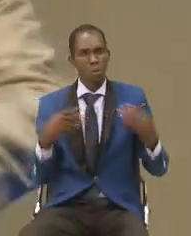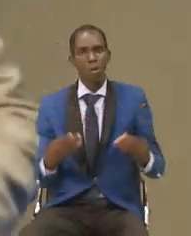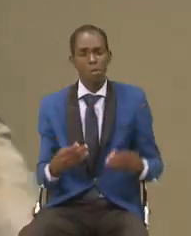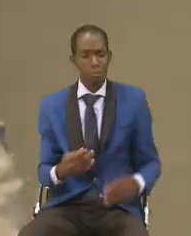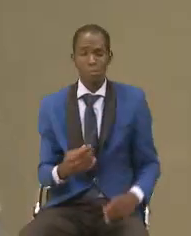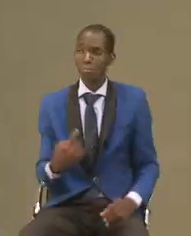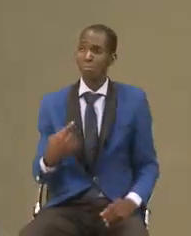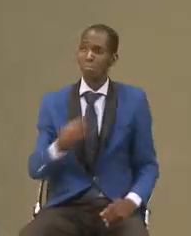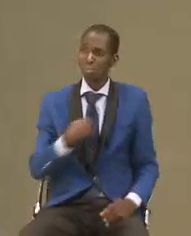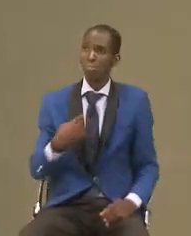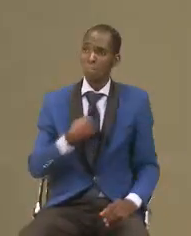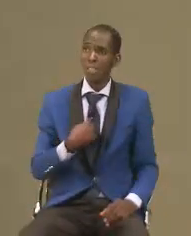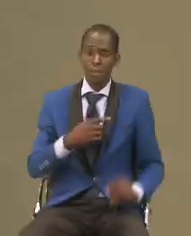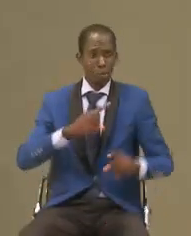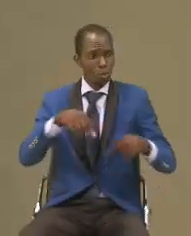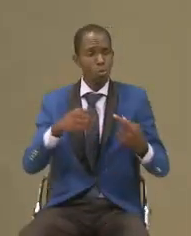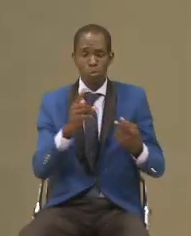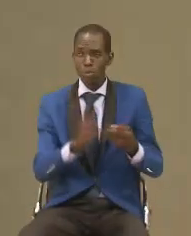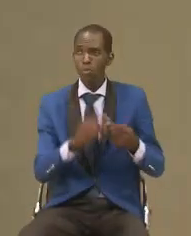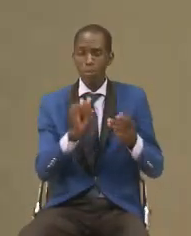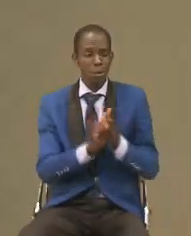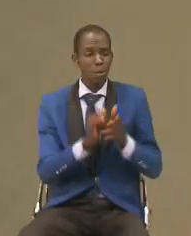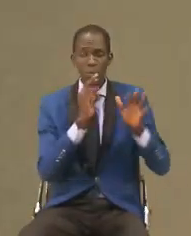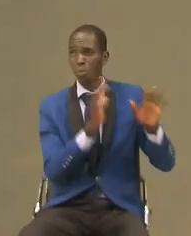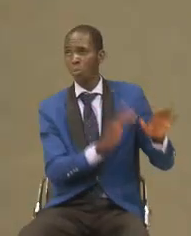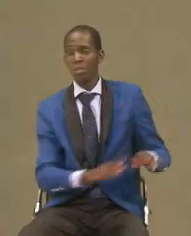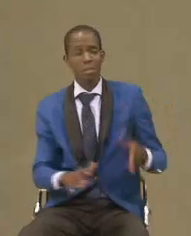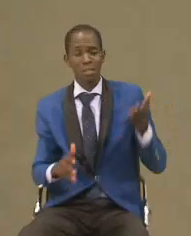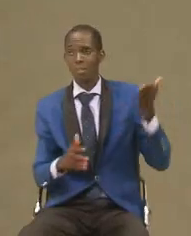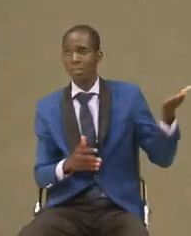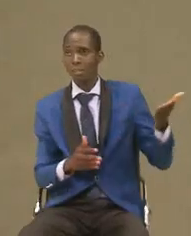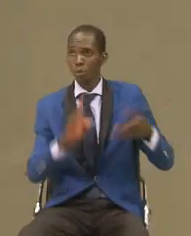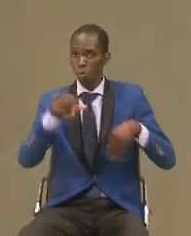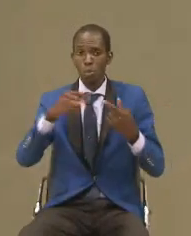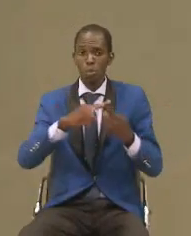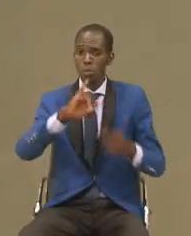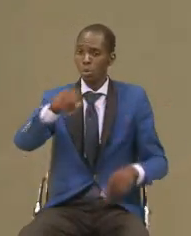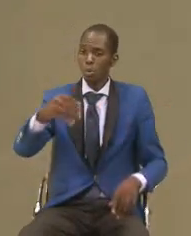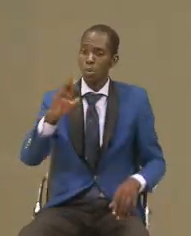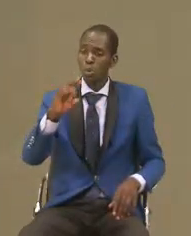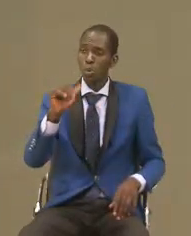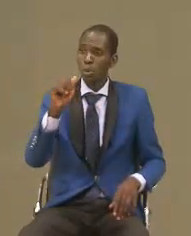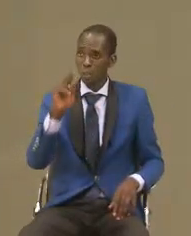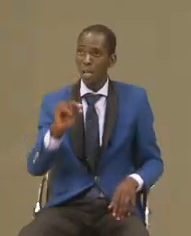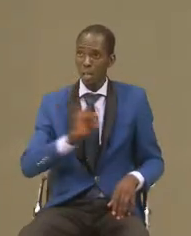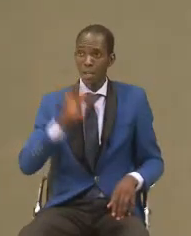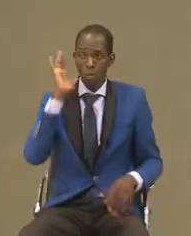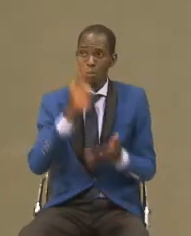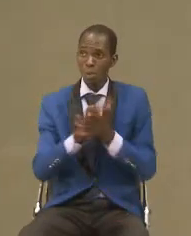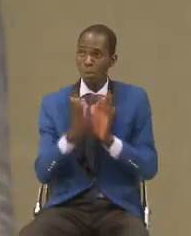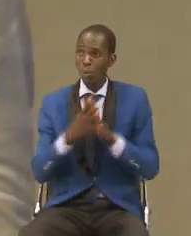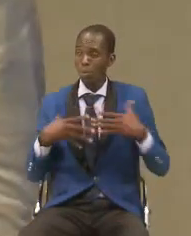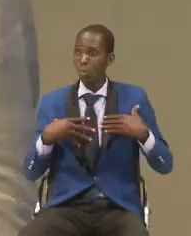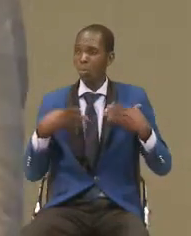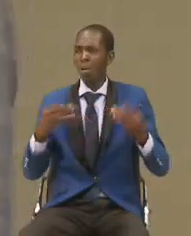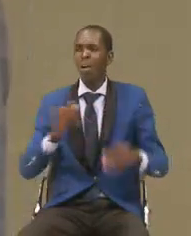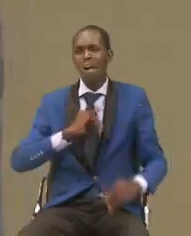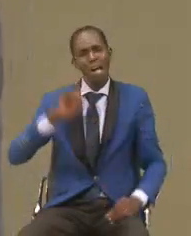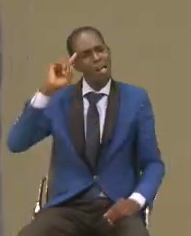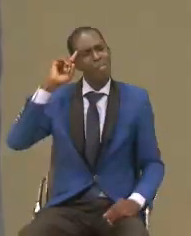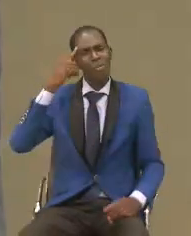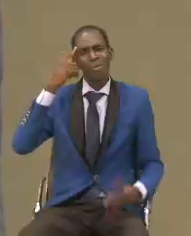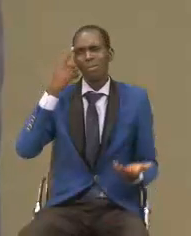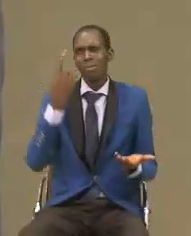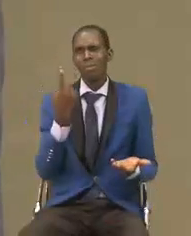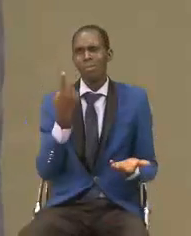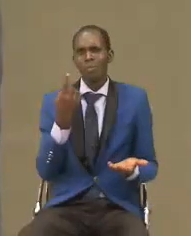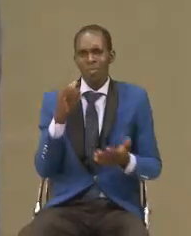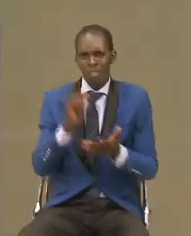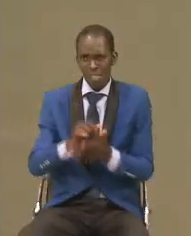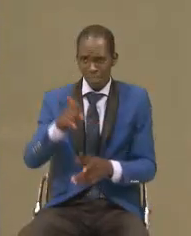he will be well and the man said me go to the pool and go to jordan and then i'll be well i